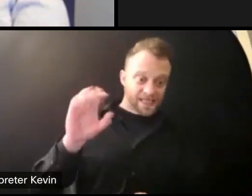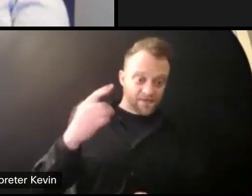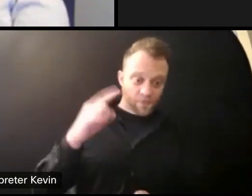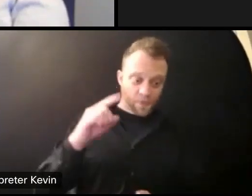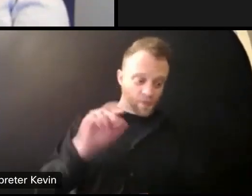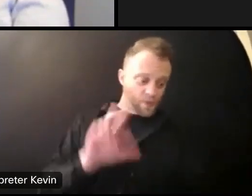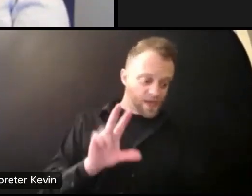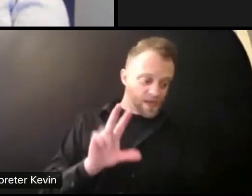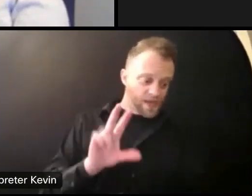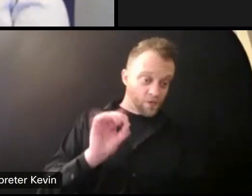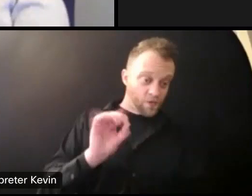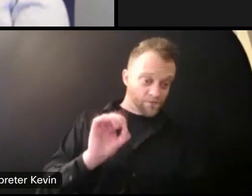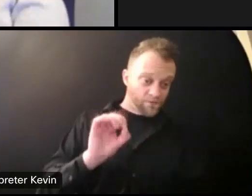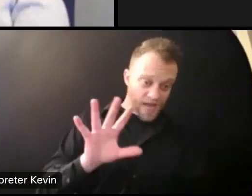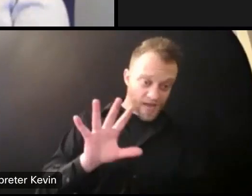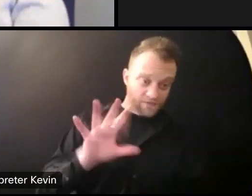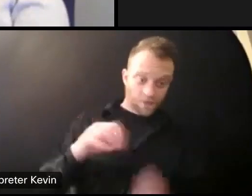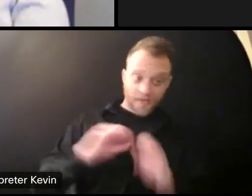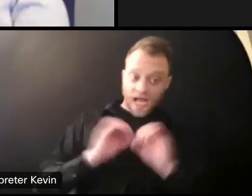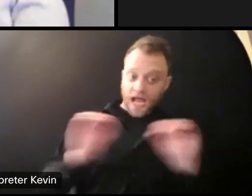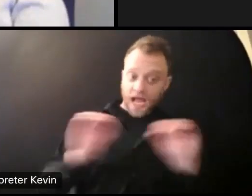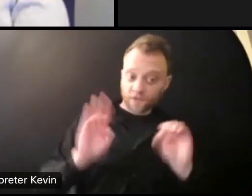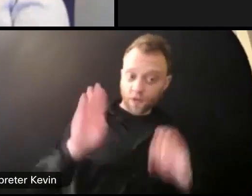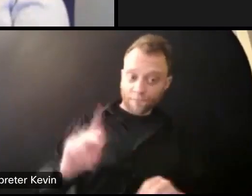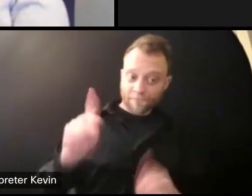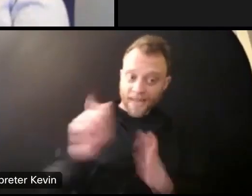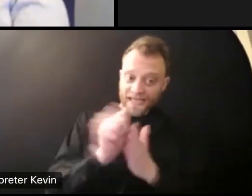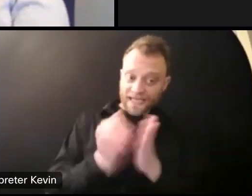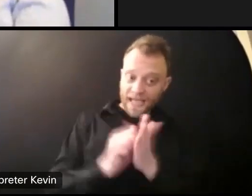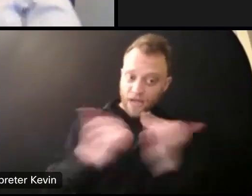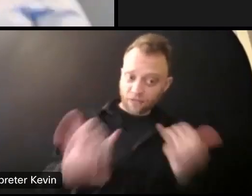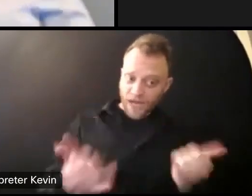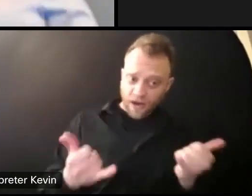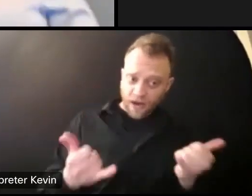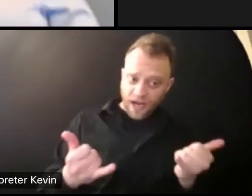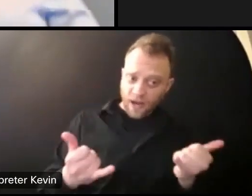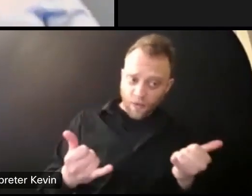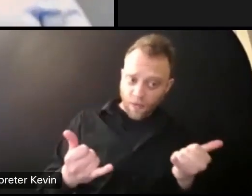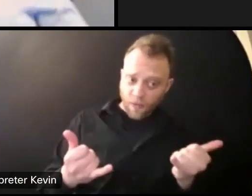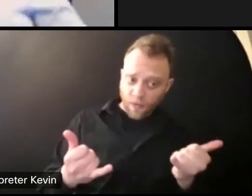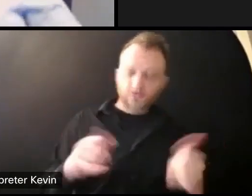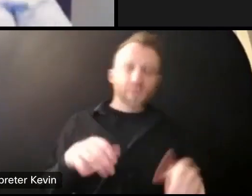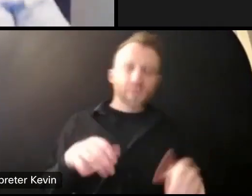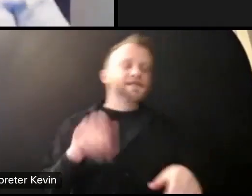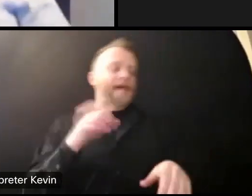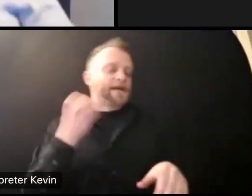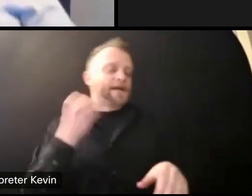the problem. (Dickerson) That's what I'm trying to explain to you. Okay, you elect your officers,